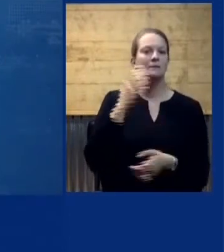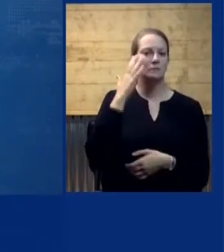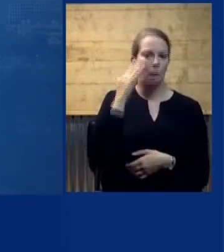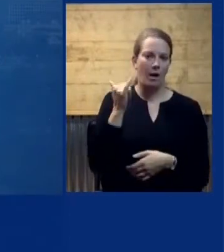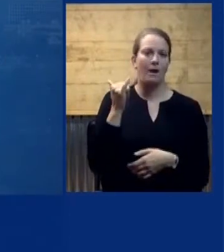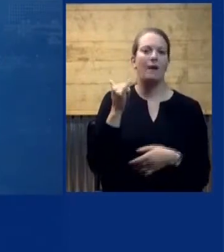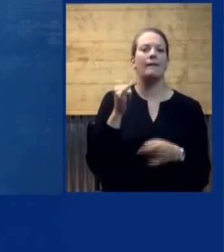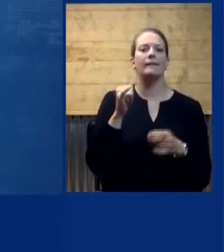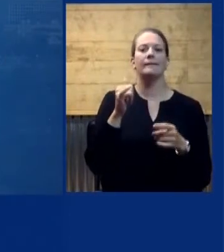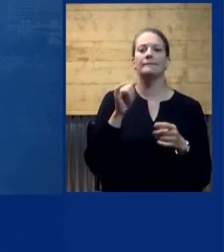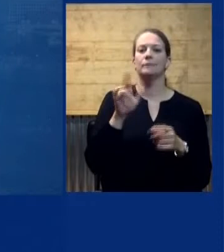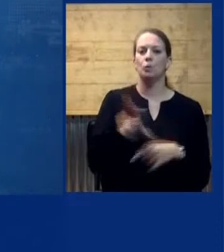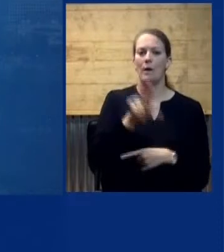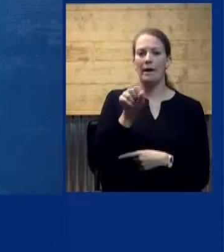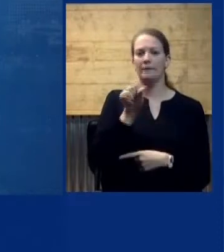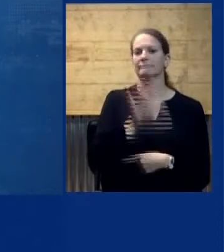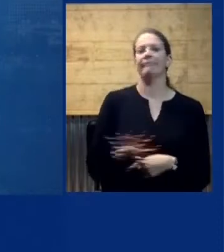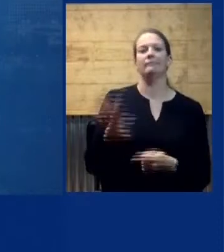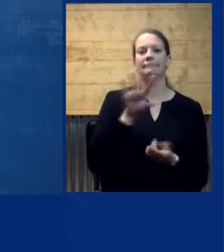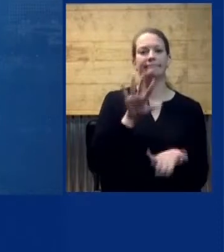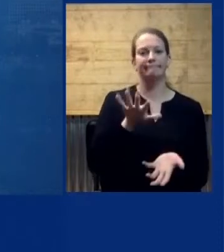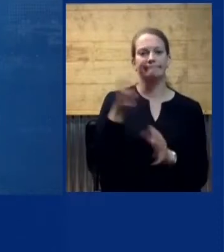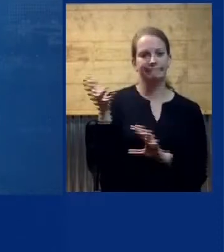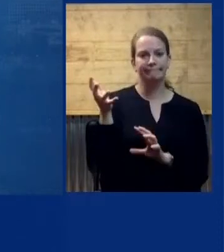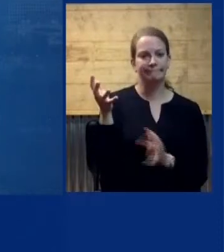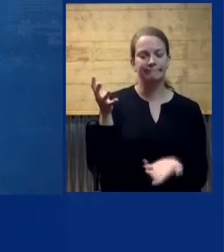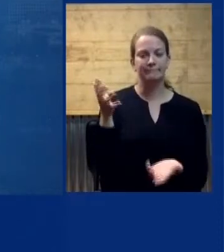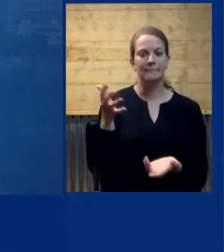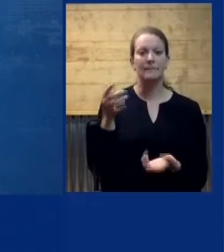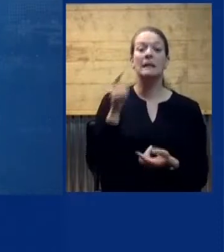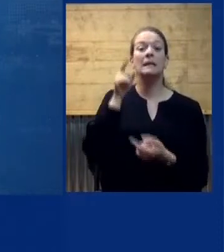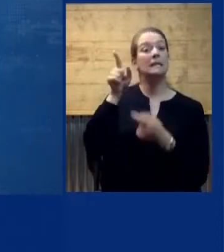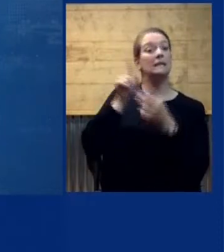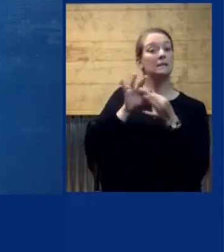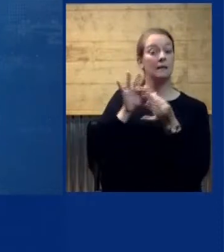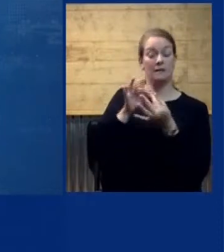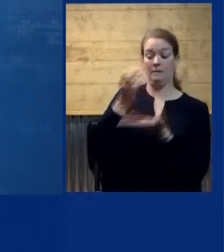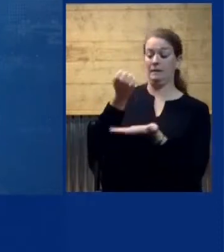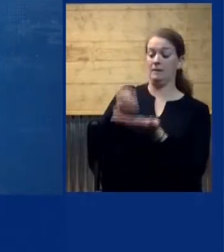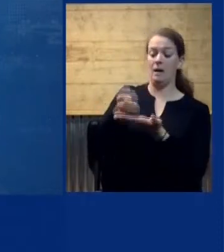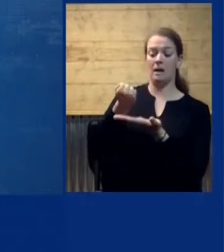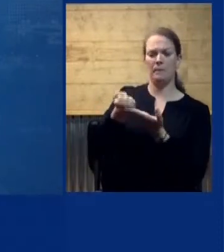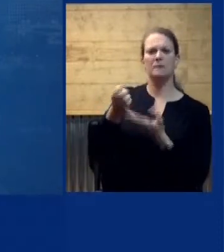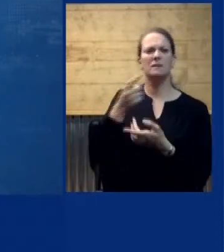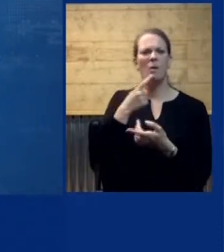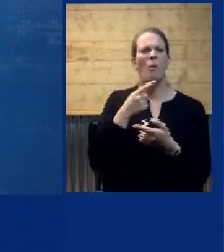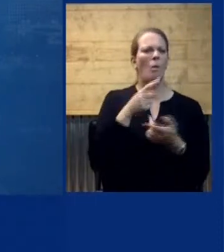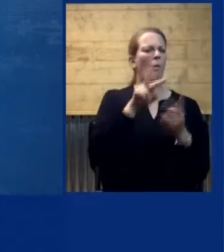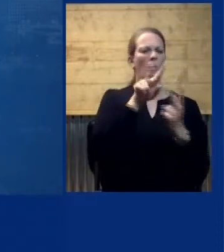ECONOMY REOPENS HE HAS SUPPOSED A FALSE CHOICE. HE POSED A FALSE CHOICE AND THAT IS ONE OF THE REASONS THAT THIS NATION IS NOW IN THE SITUATION